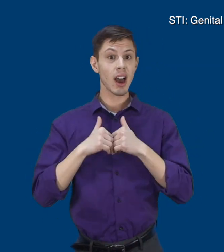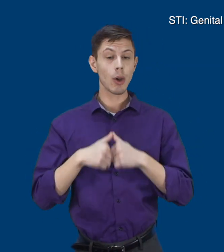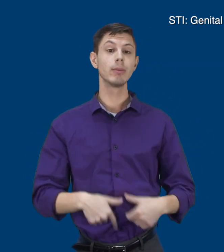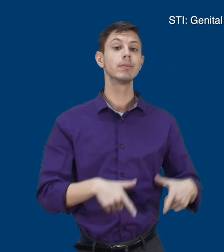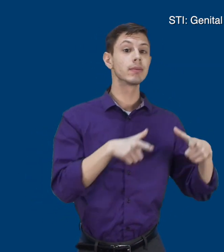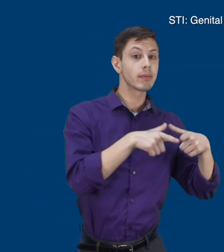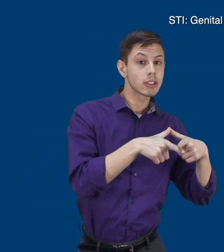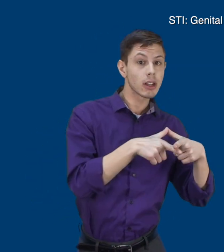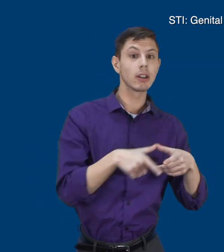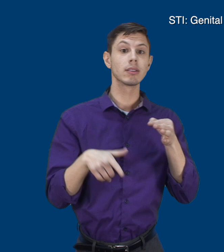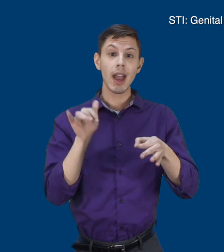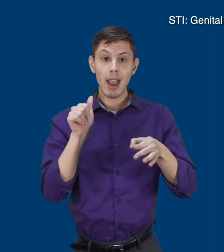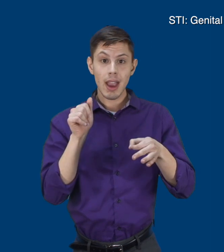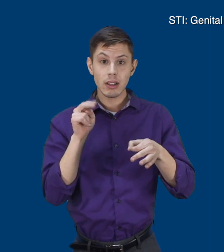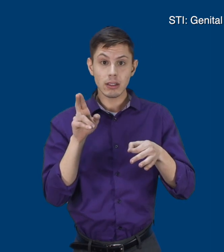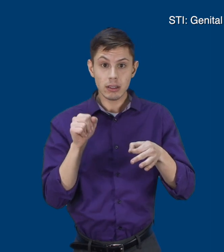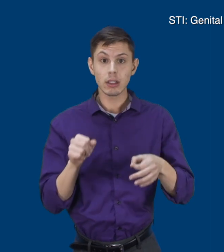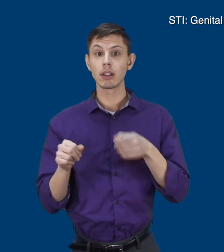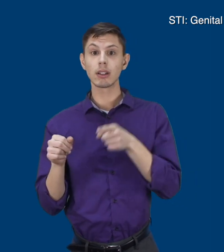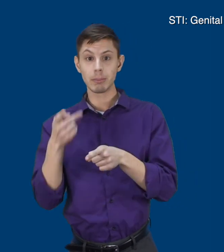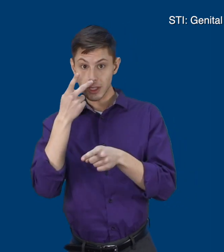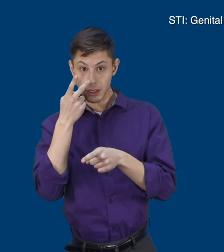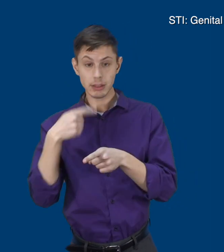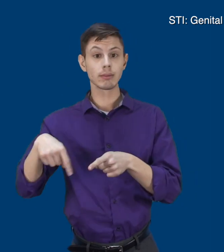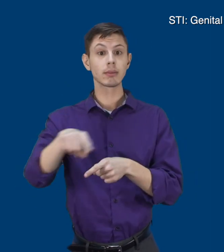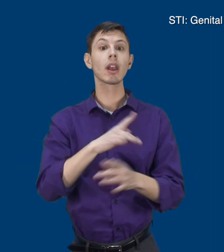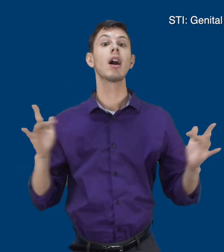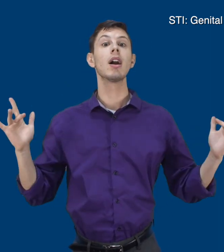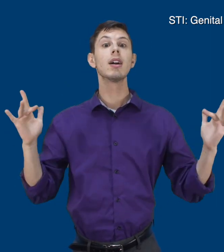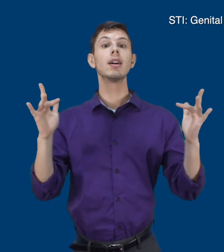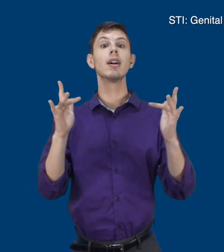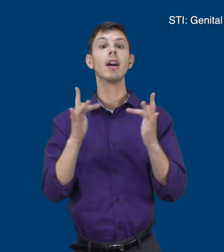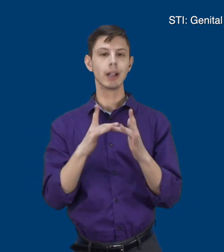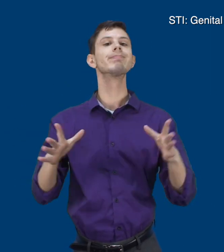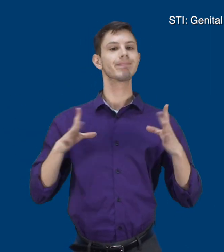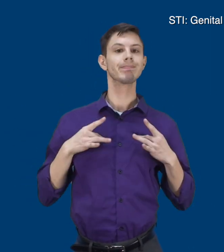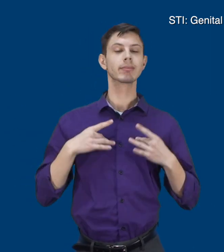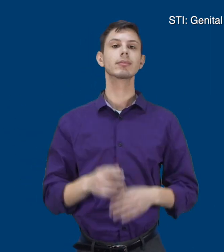You can get HSV through contact from the vagina, anus, or penis.